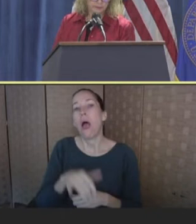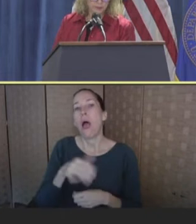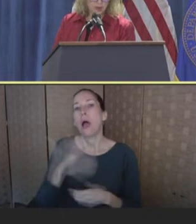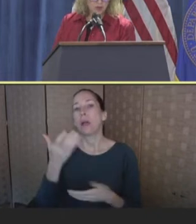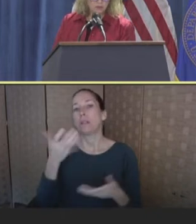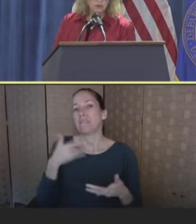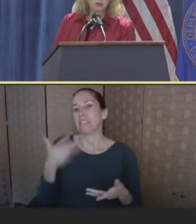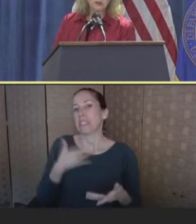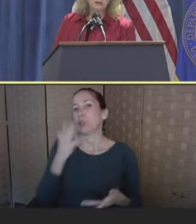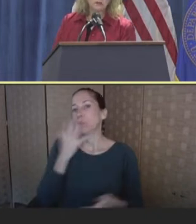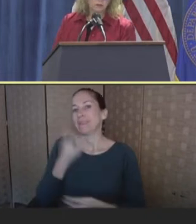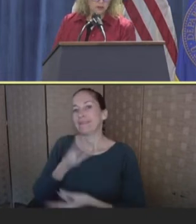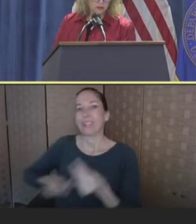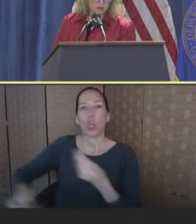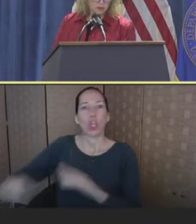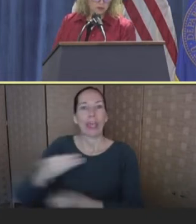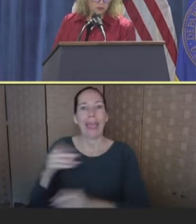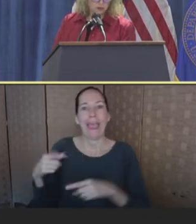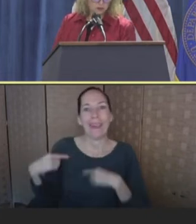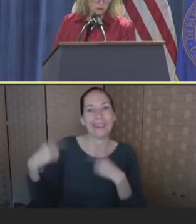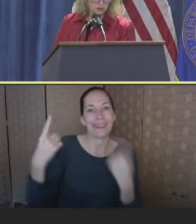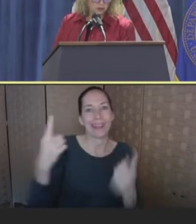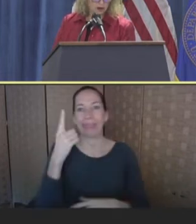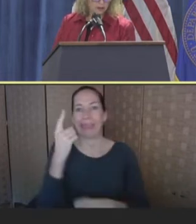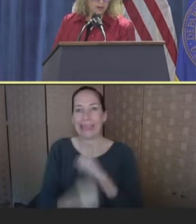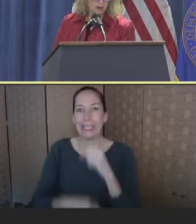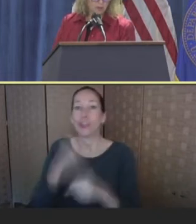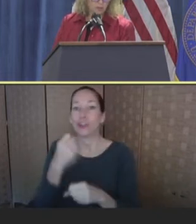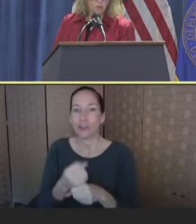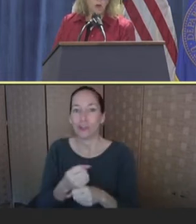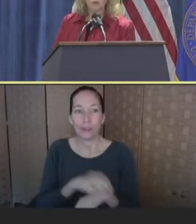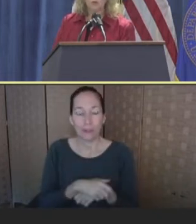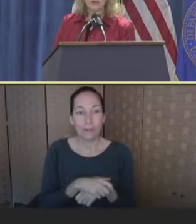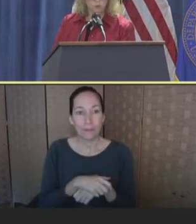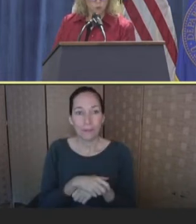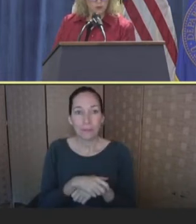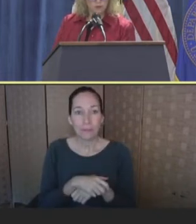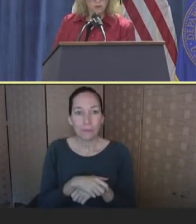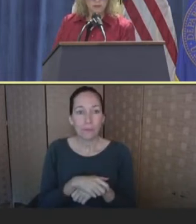So, if you look at the figure here, it just shows the timing of wastewater results, and